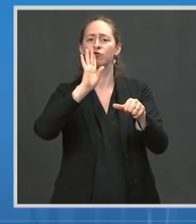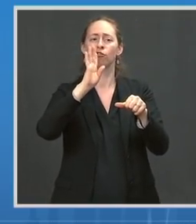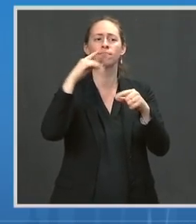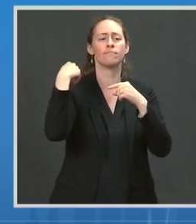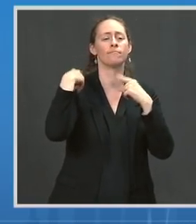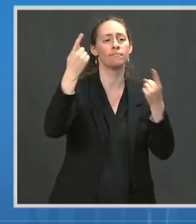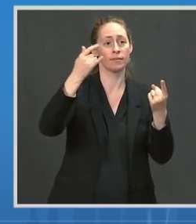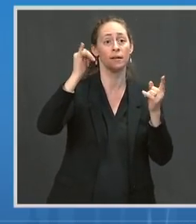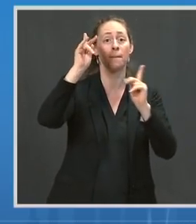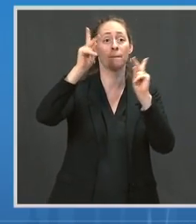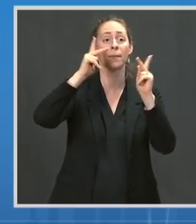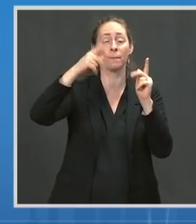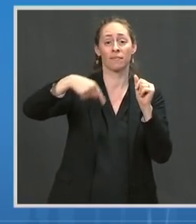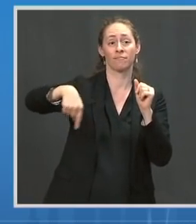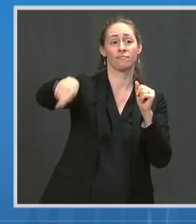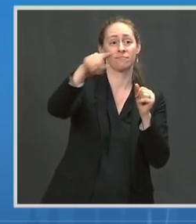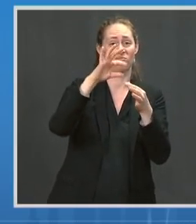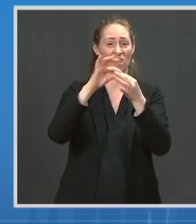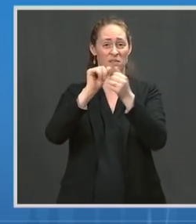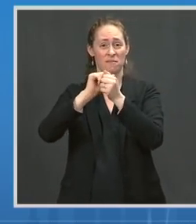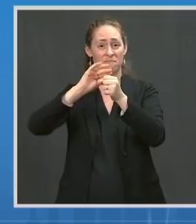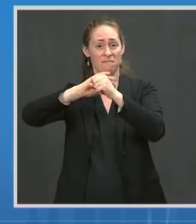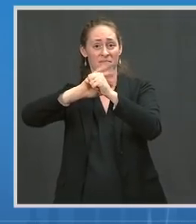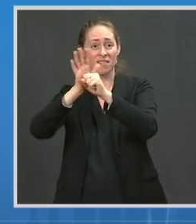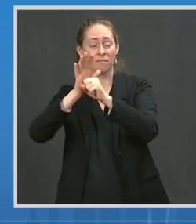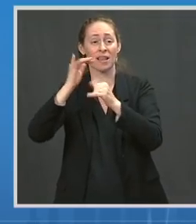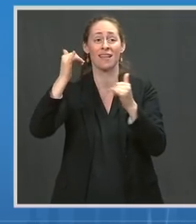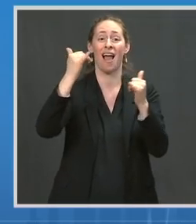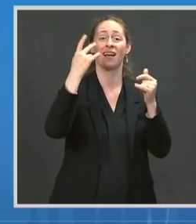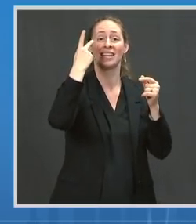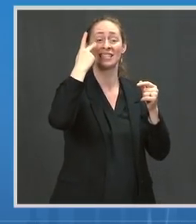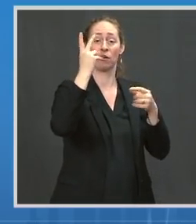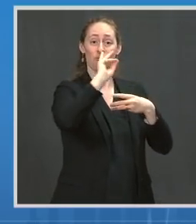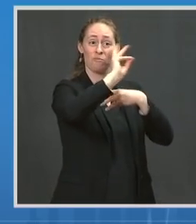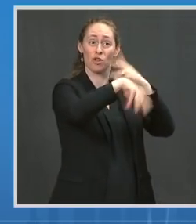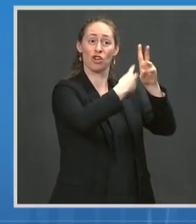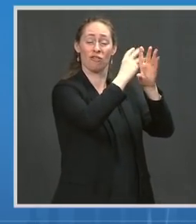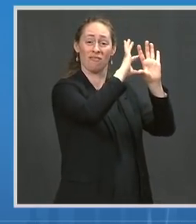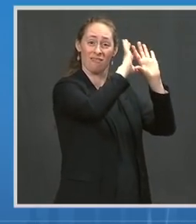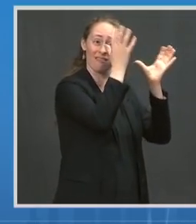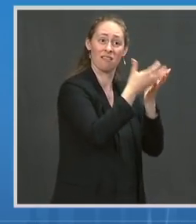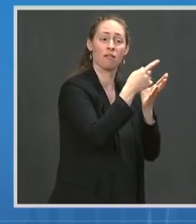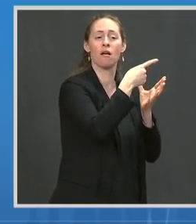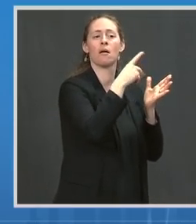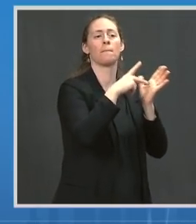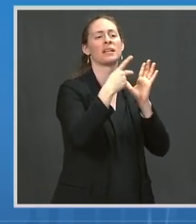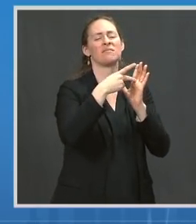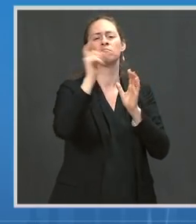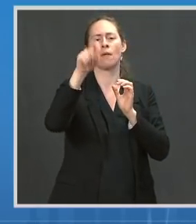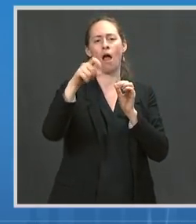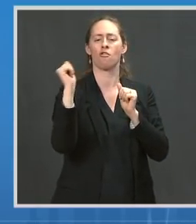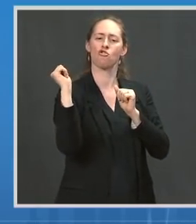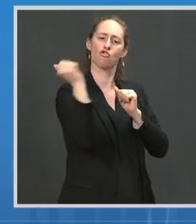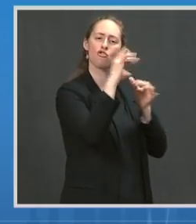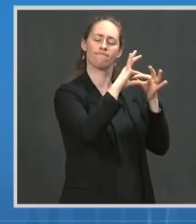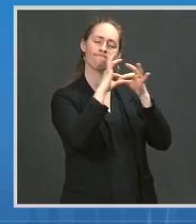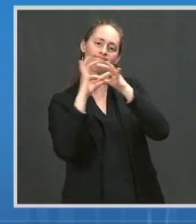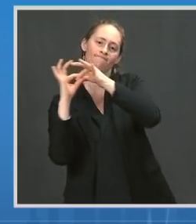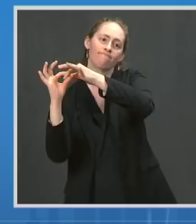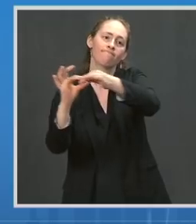that is a global pandemic requires a global response. And even if we get good control in our country,